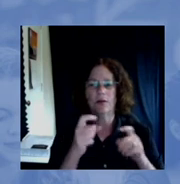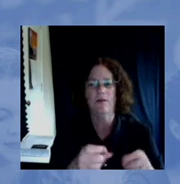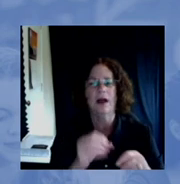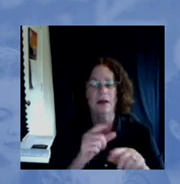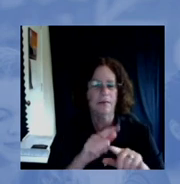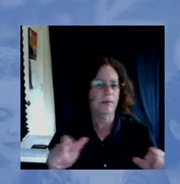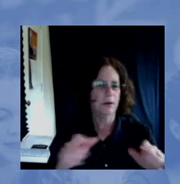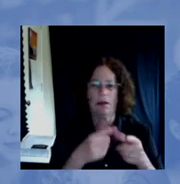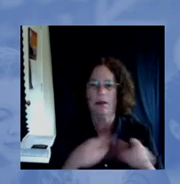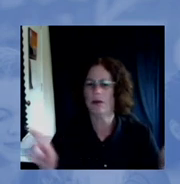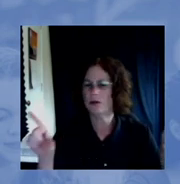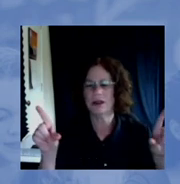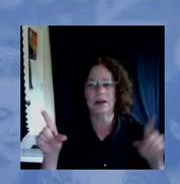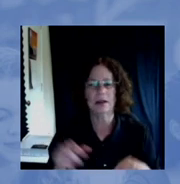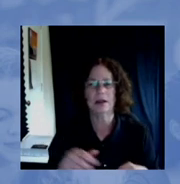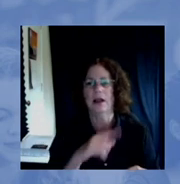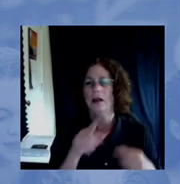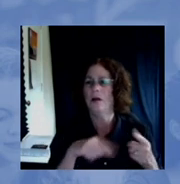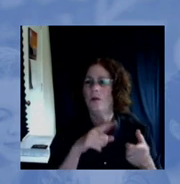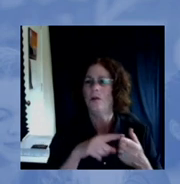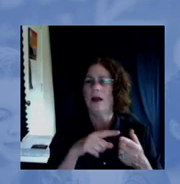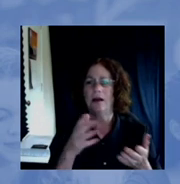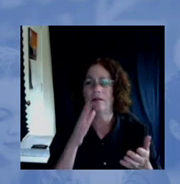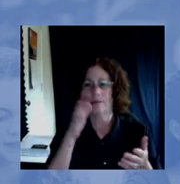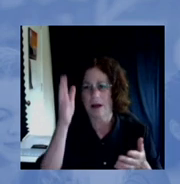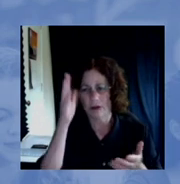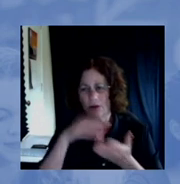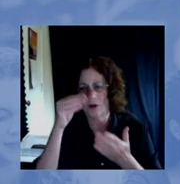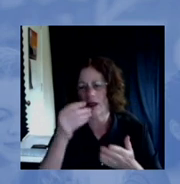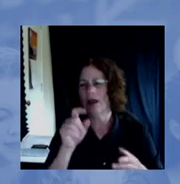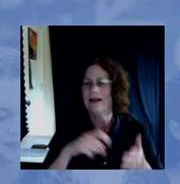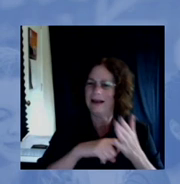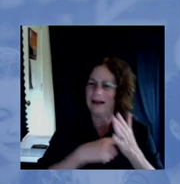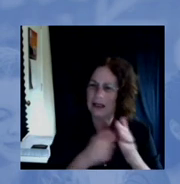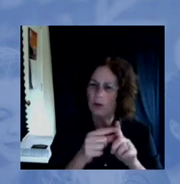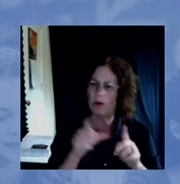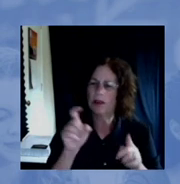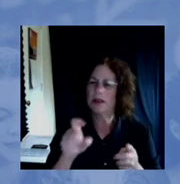ANY TIME ANYWHERE LEARNING FOR PARENTS AND YOU CAN USE KEY WORDS, HOW DO I HELP MY CHILD